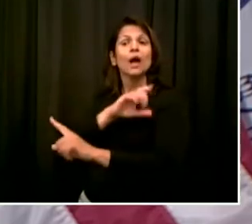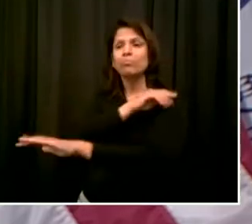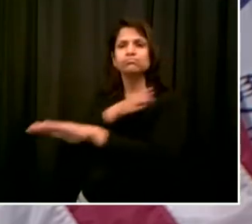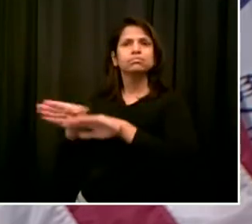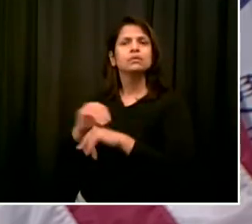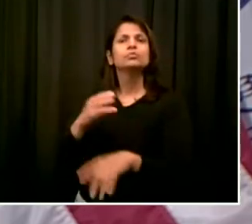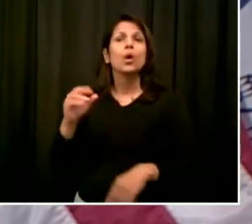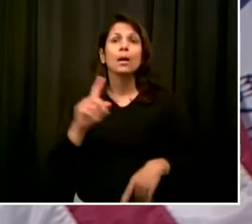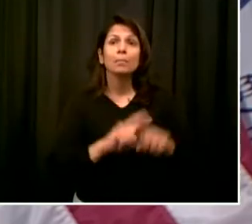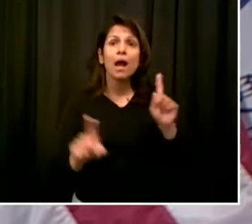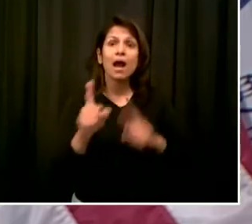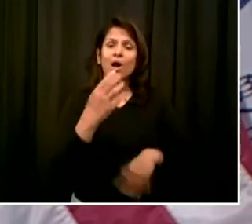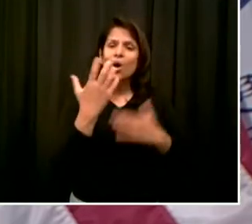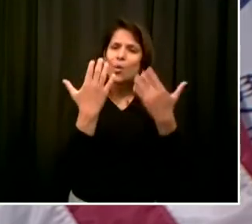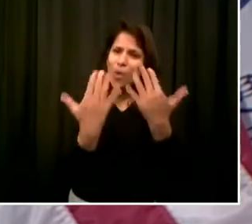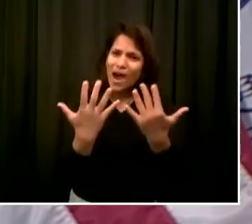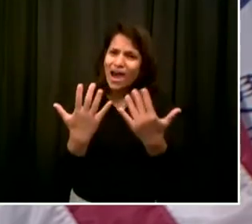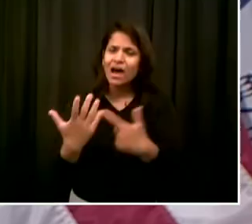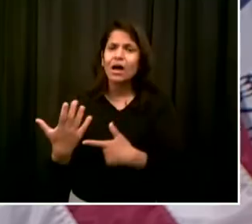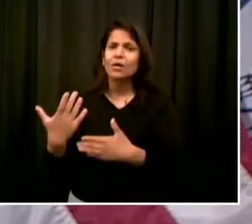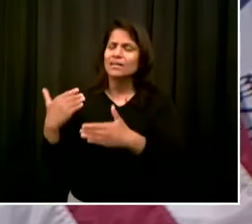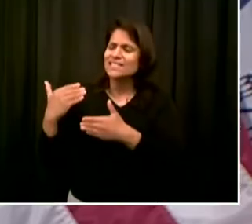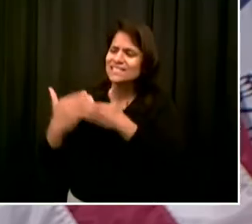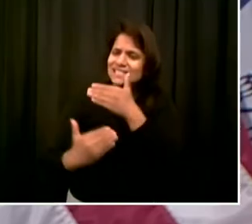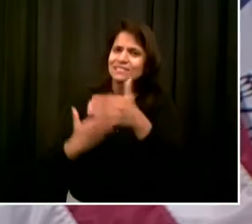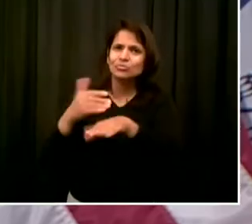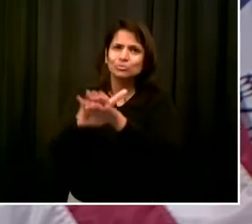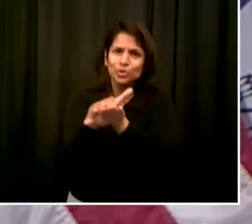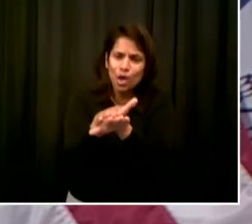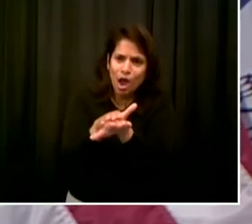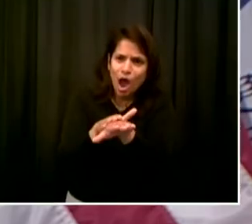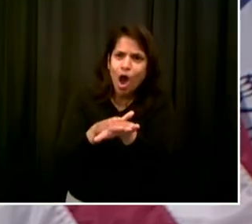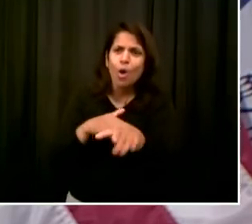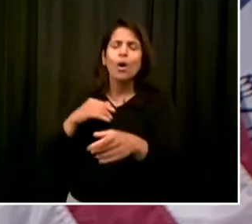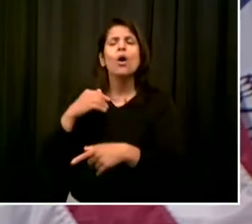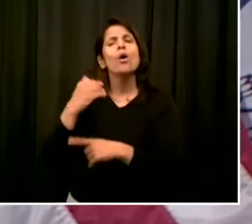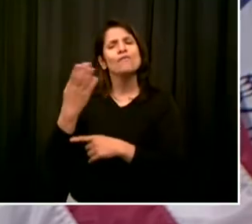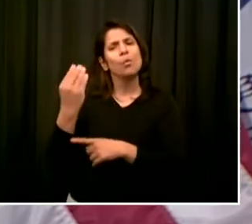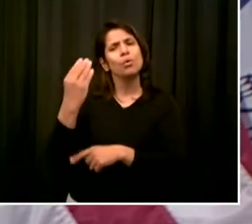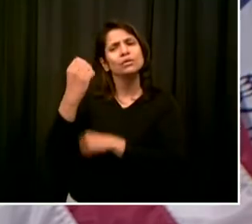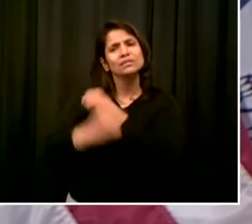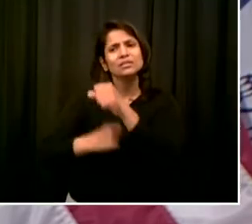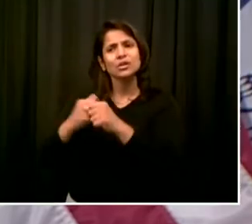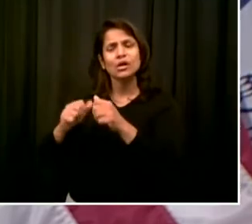SEVERAL YEARS AND WE WILL HAVE MORE DETAILS AGAIN AS WE WORKED ON AN AGREEMENT.